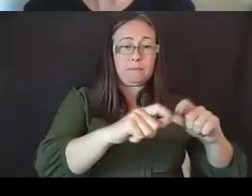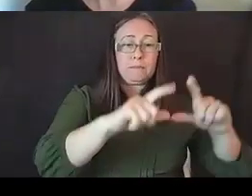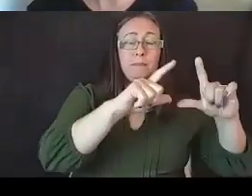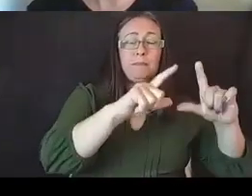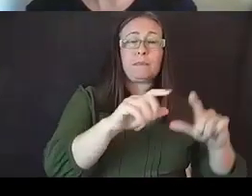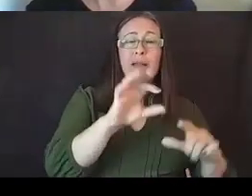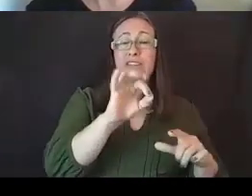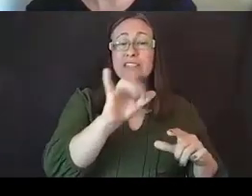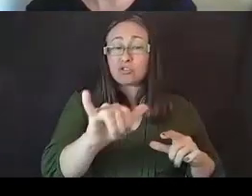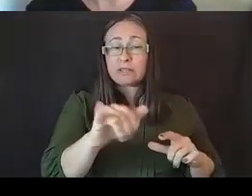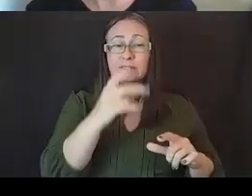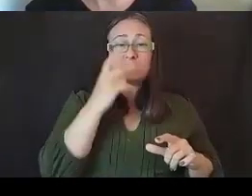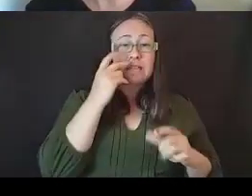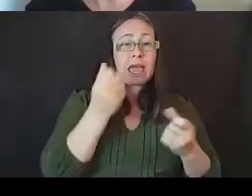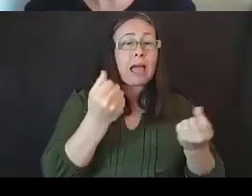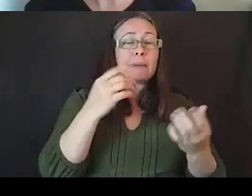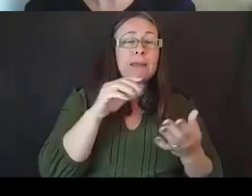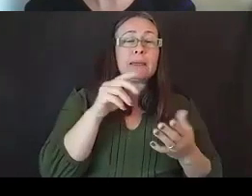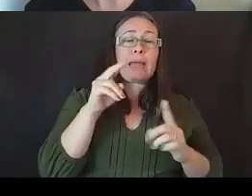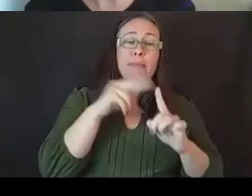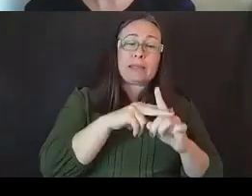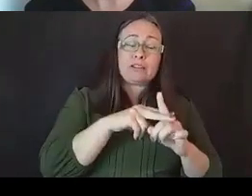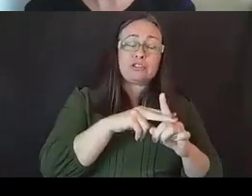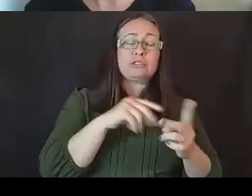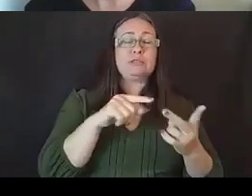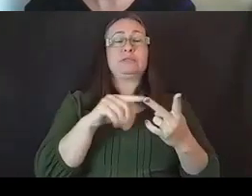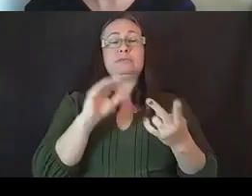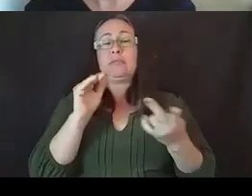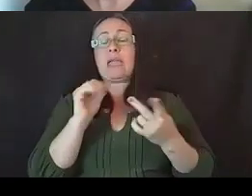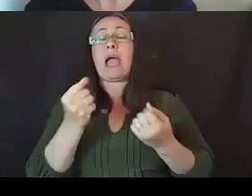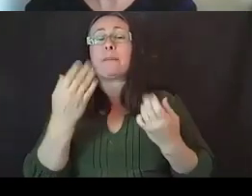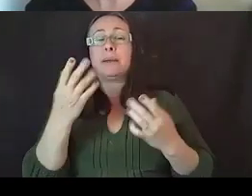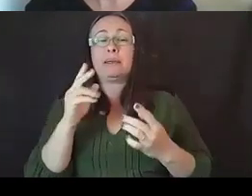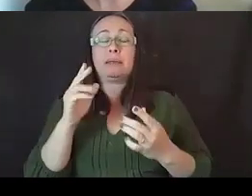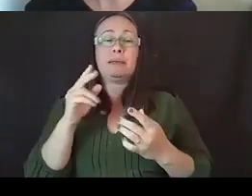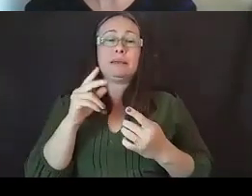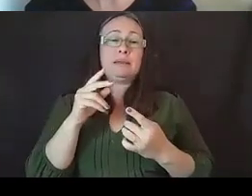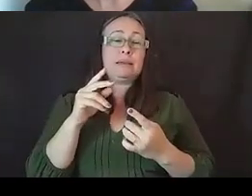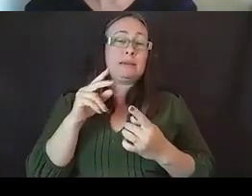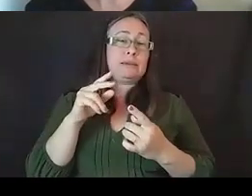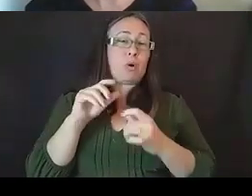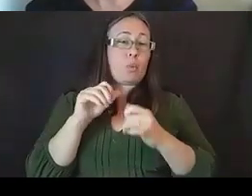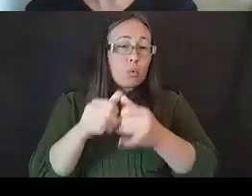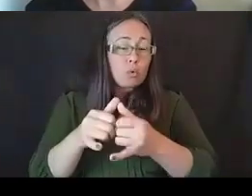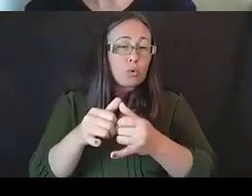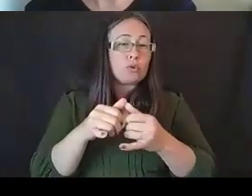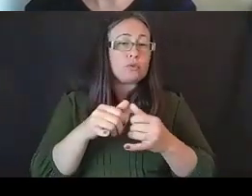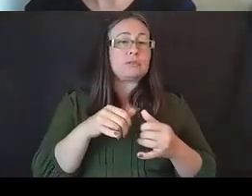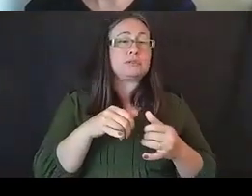So how many applications and awards there were, what the success rate it, you have the summary data behind that.